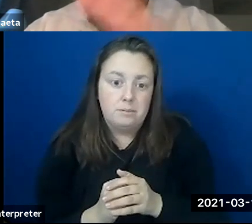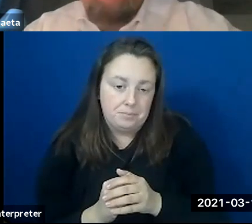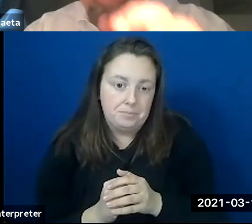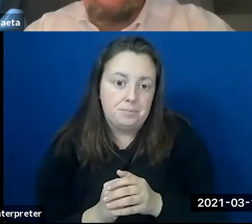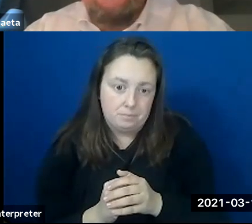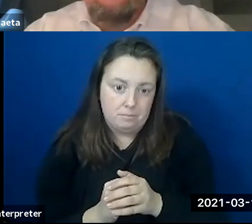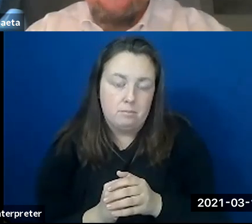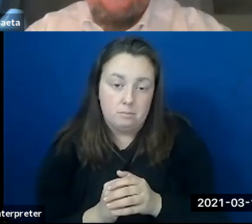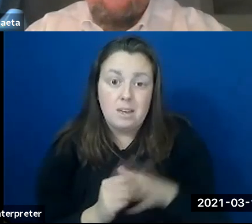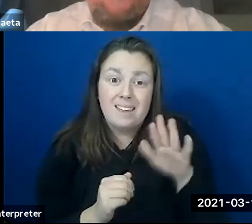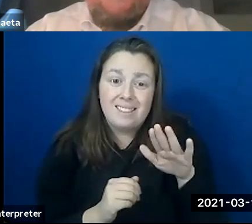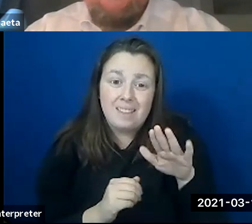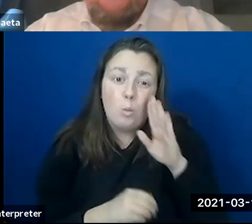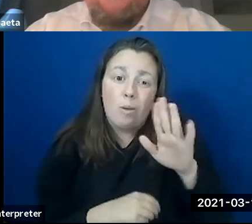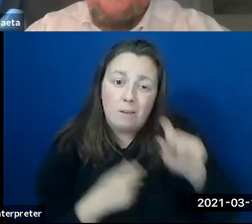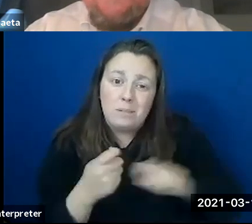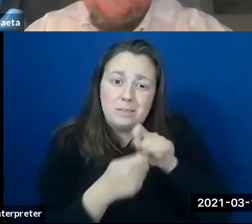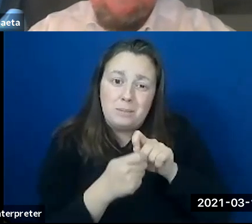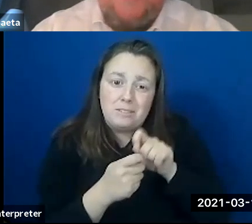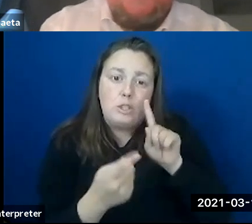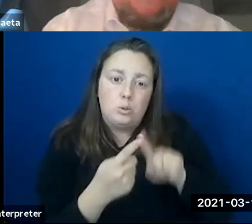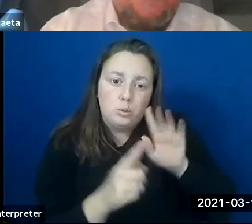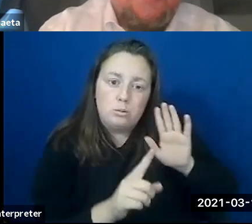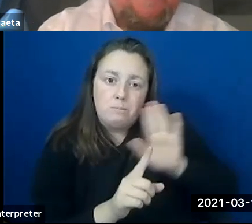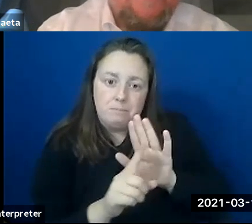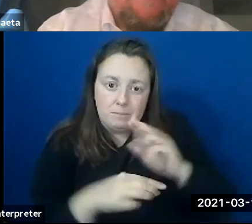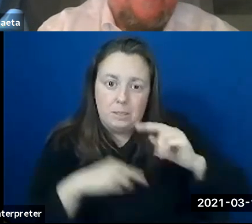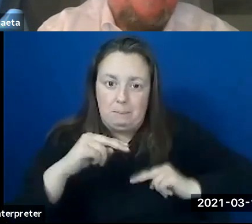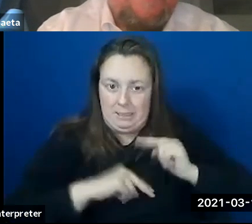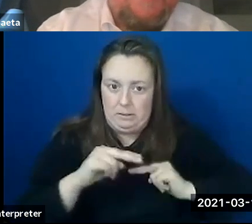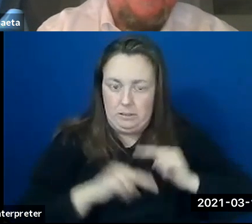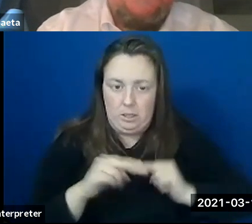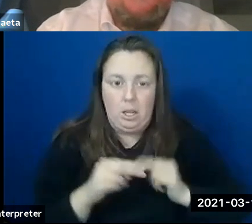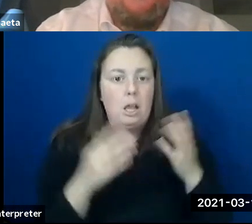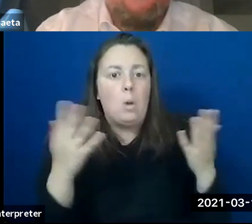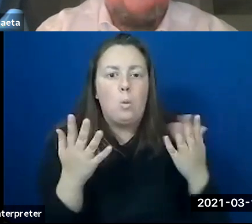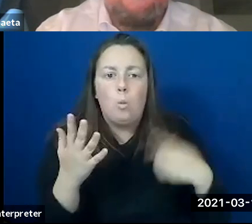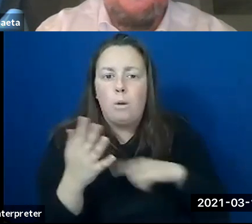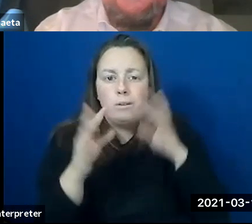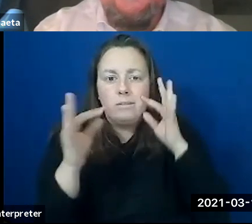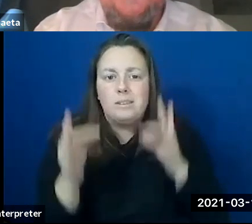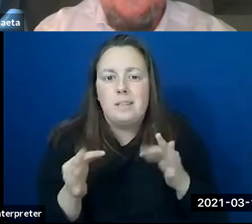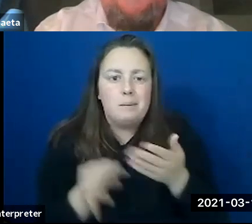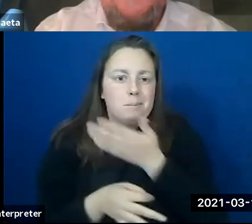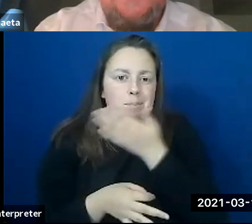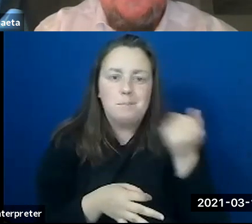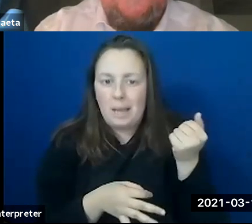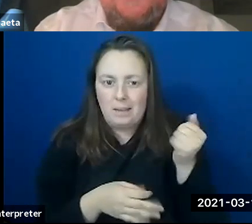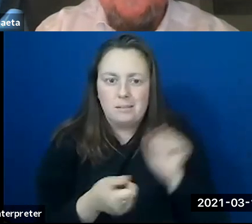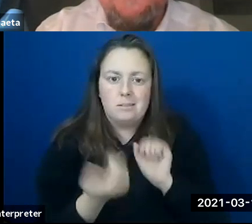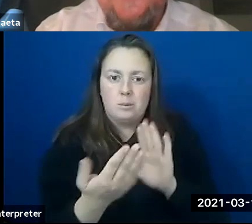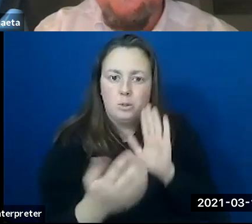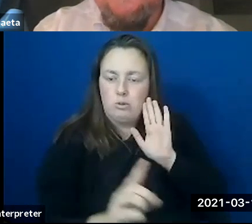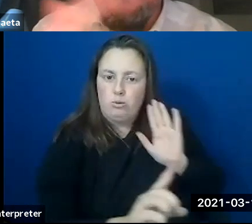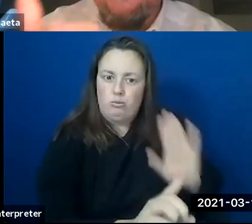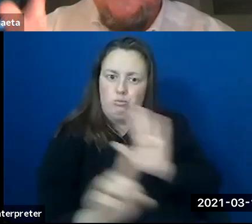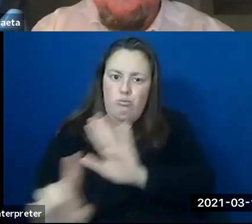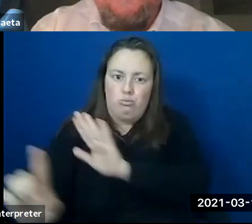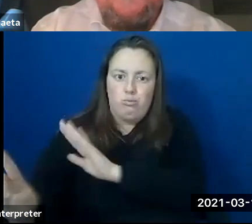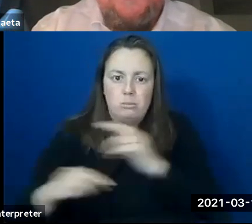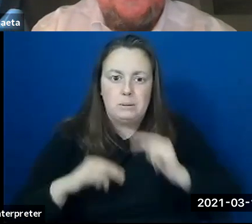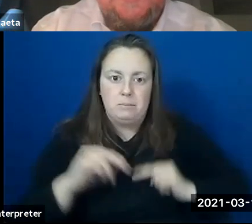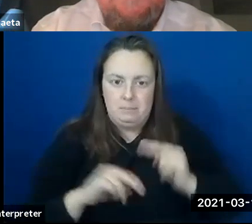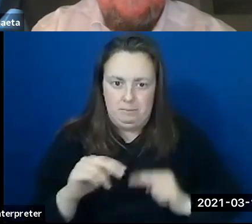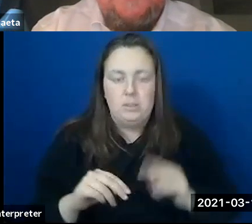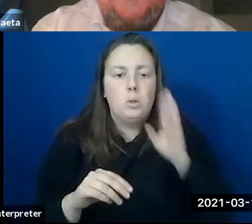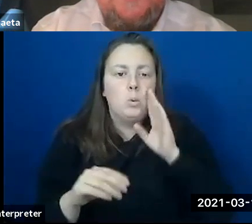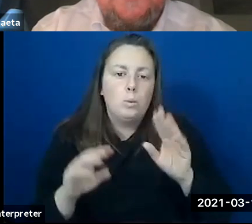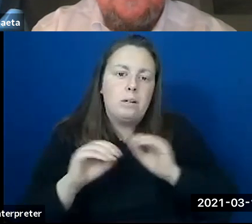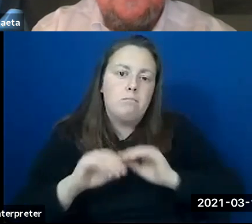Joseph Baeta: That building and what has been determined is the best practice for that building Those are all be released in the coming days as as we're returning returning to school.